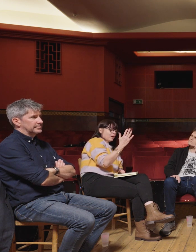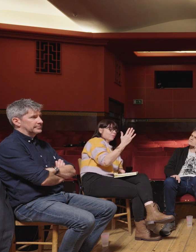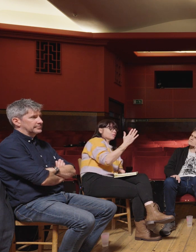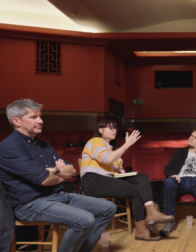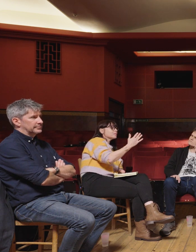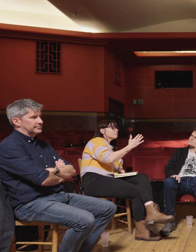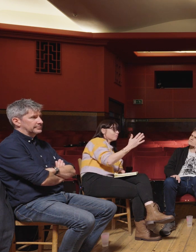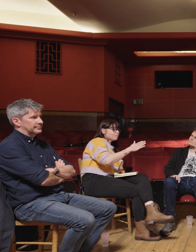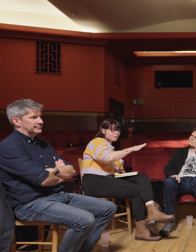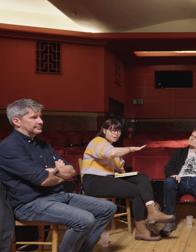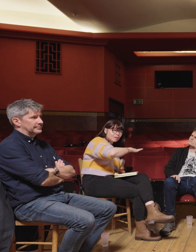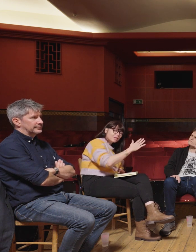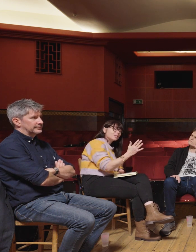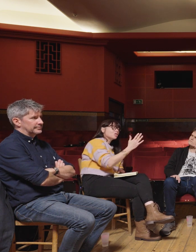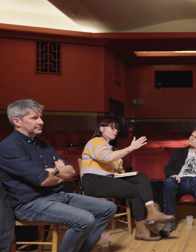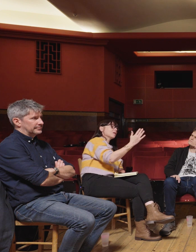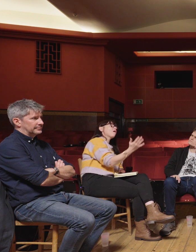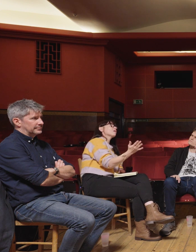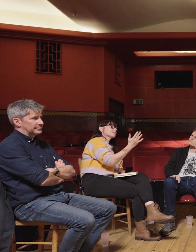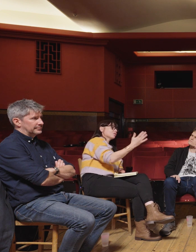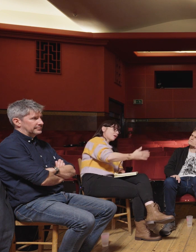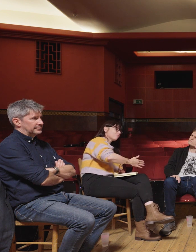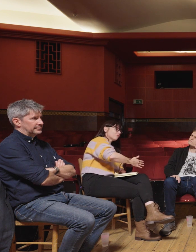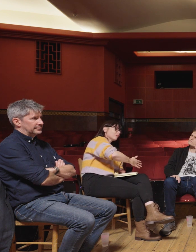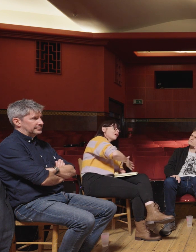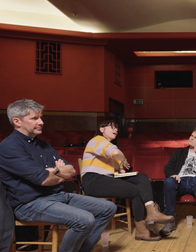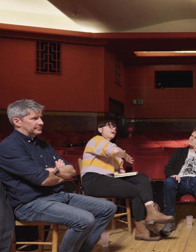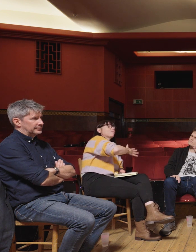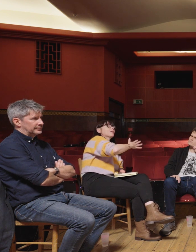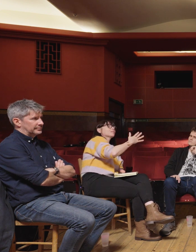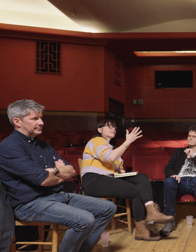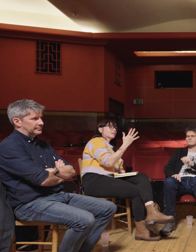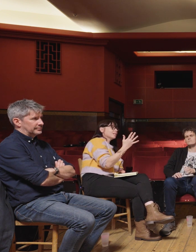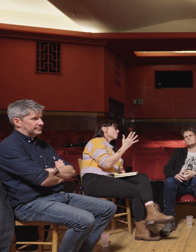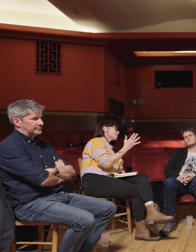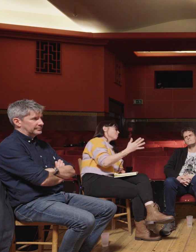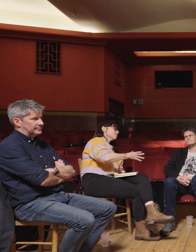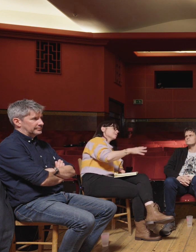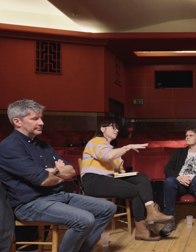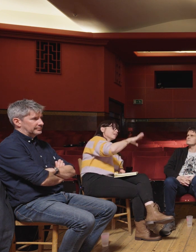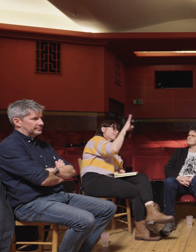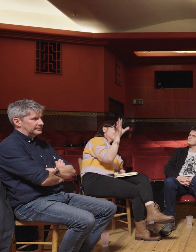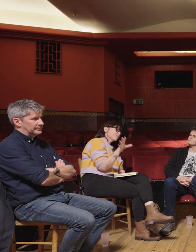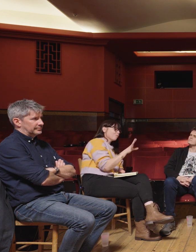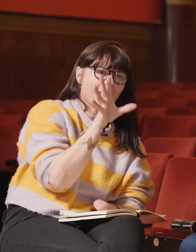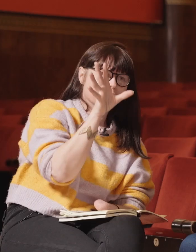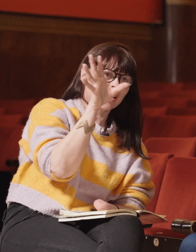how we experience leadership in the arts in general and how we understand leadership in society or the world.